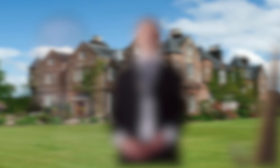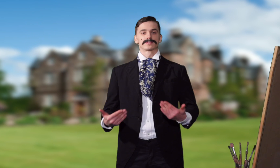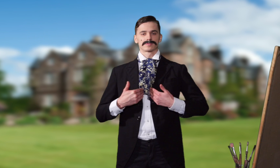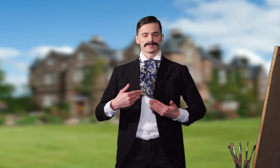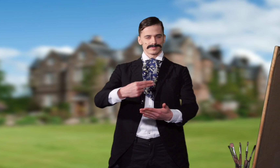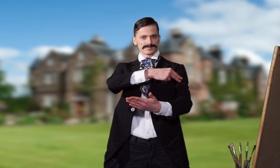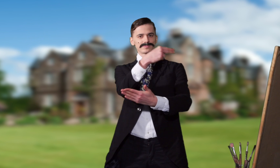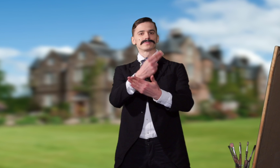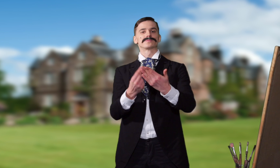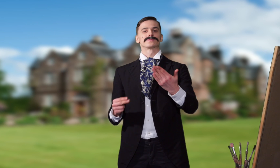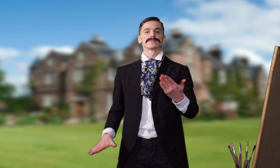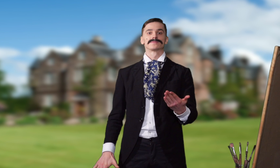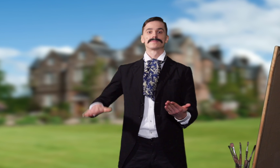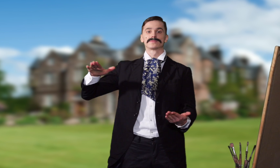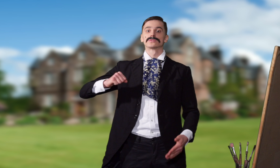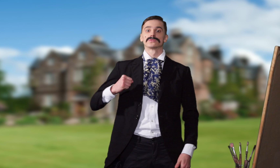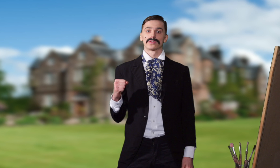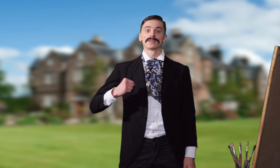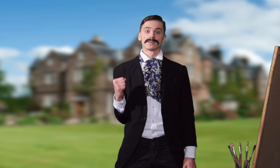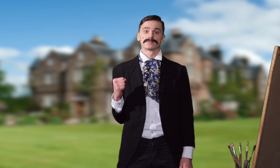I am William Agnew, an artist. I grew up in Scotland